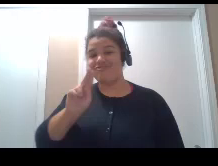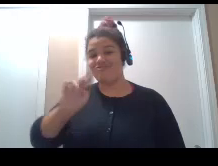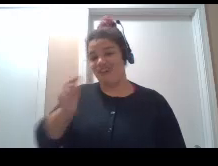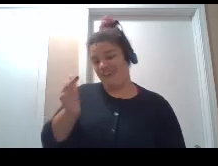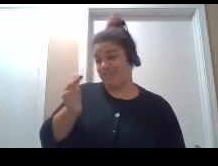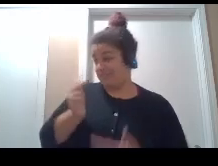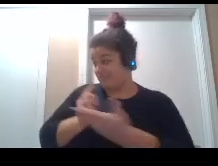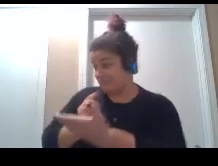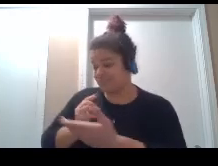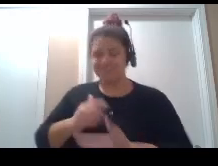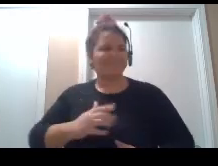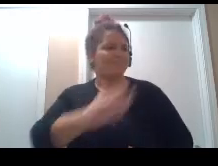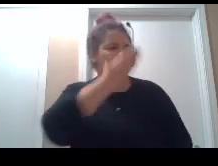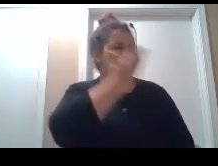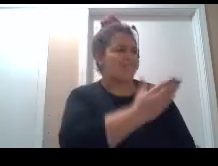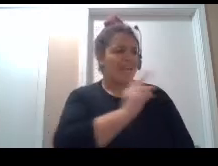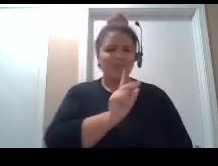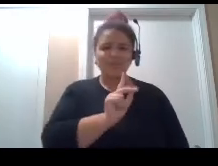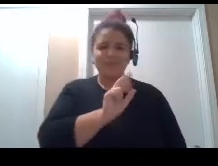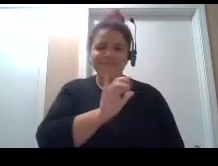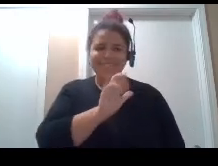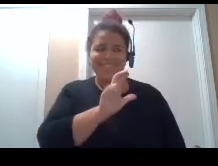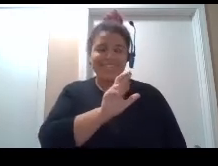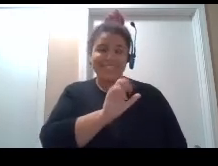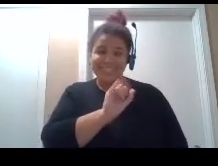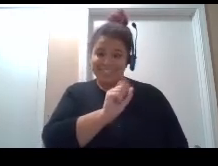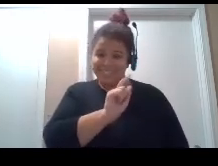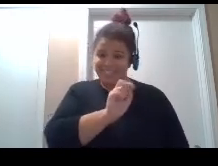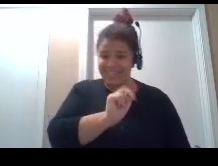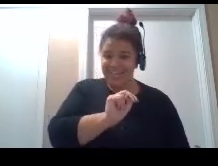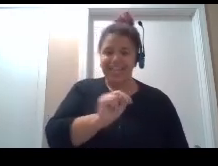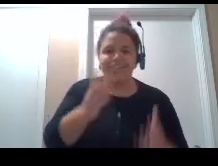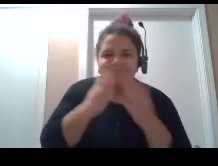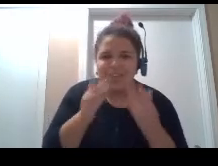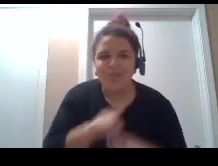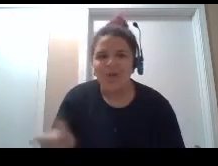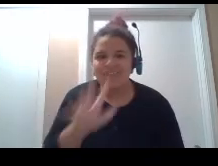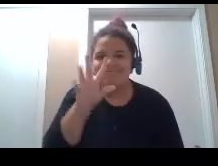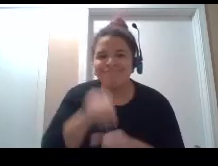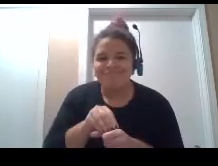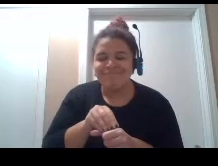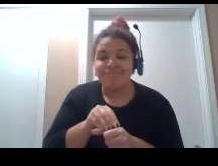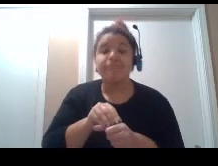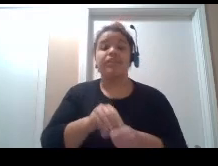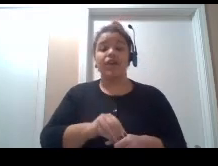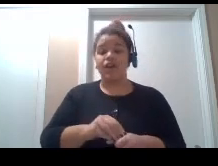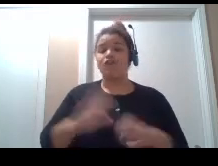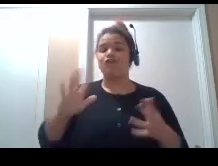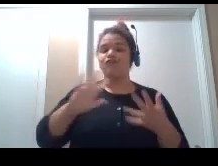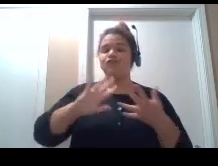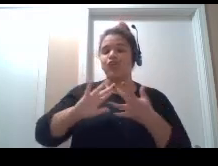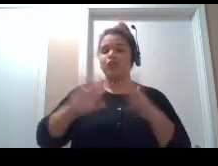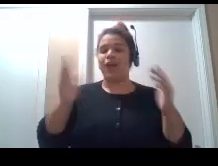Dennis: Thank you all for joining us for our presentation on Virtual Hiring Events Guidance for Job Developers.